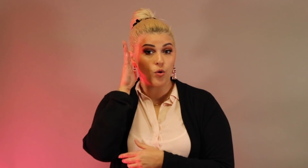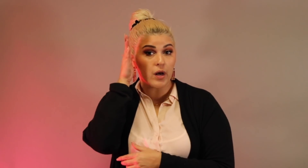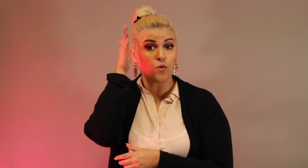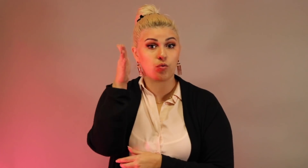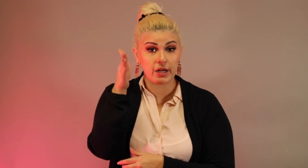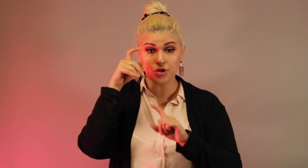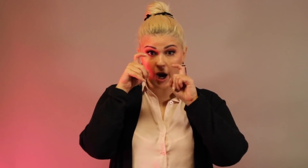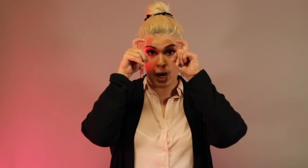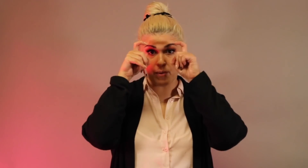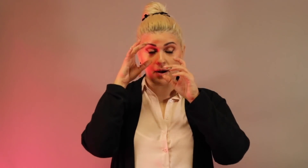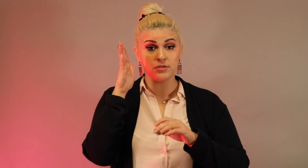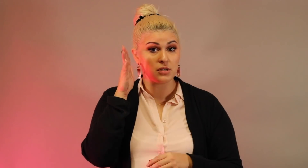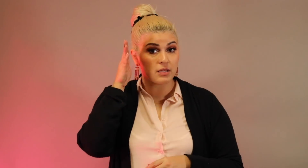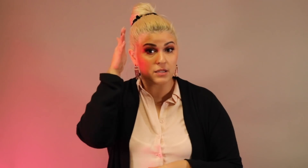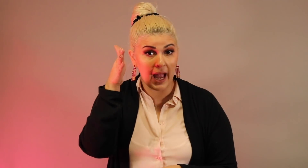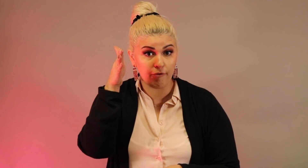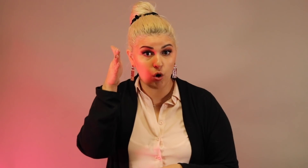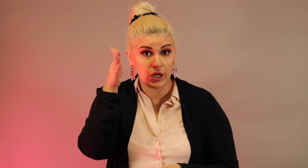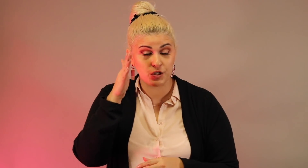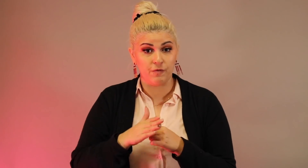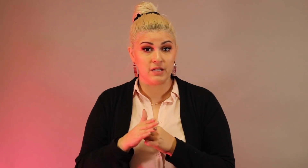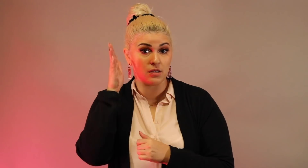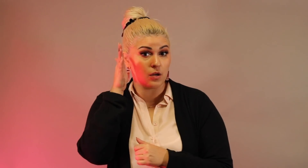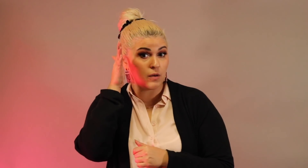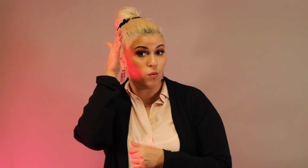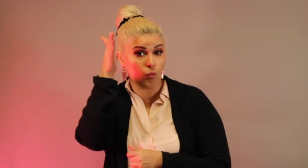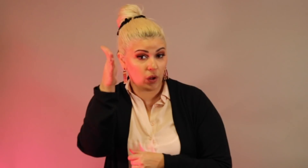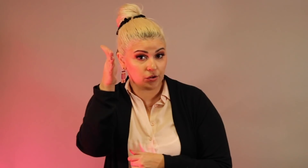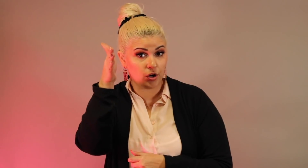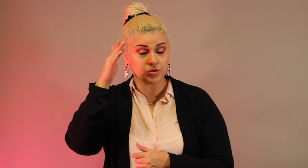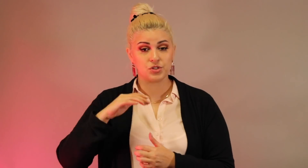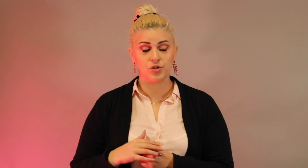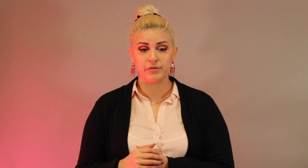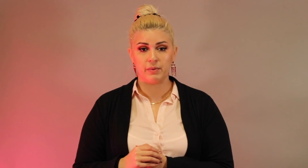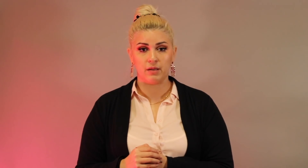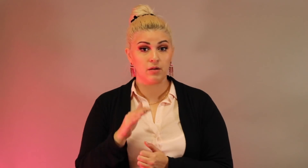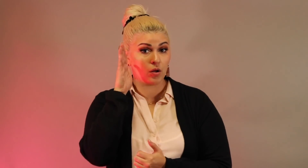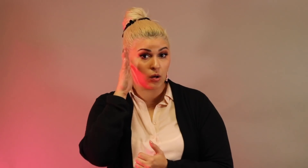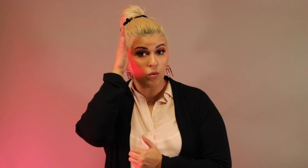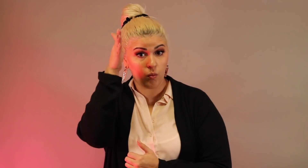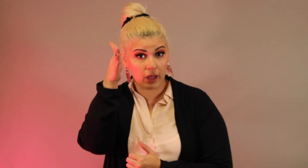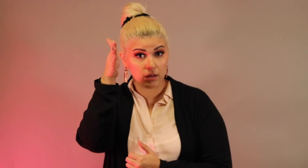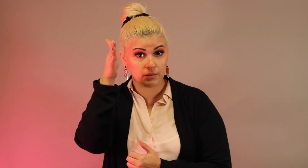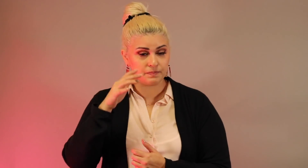You're gonna wanna raise your eyebrows to have a question face. Will you go to the store with me, will.